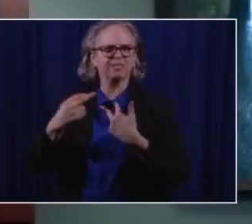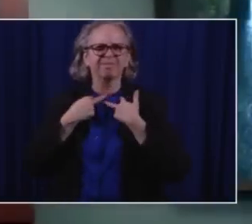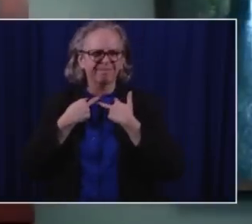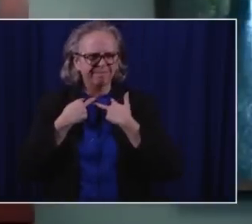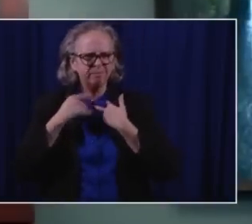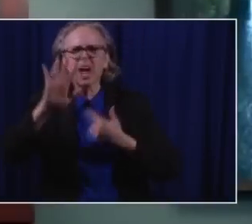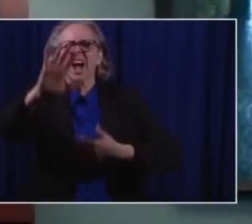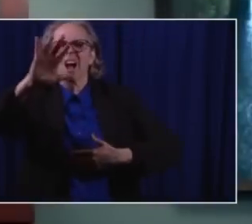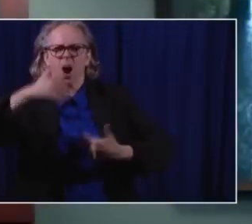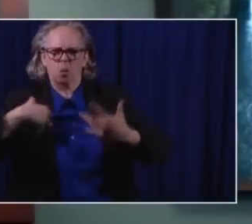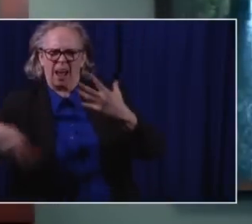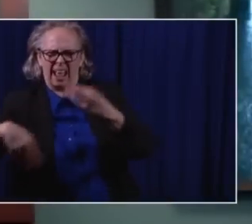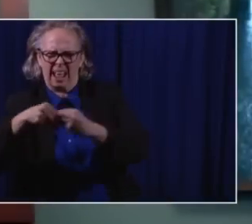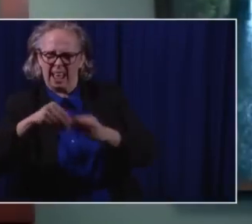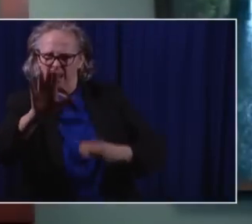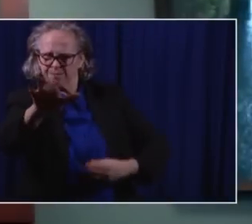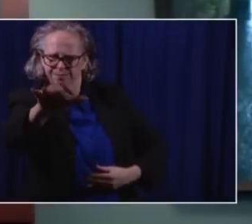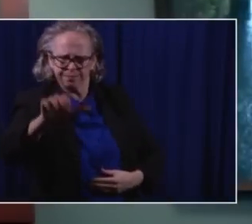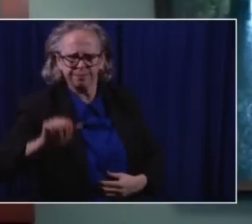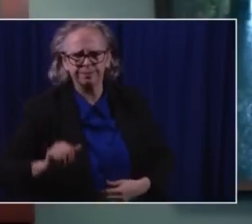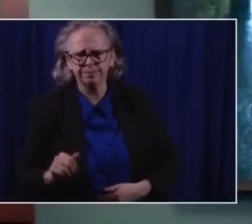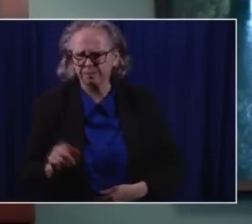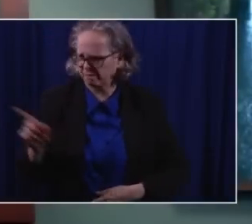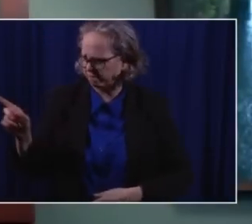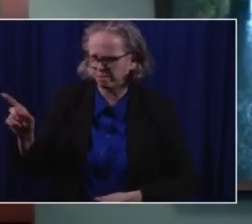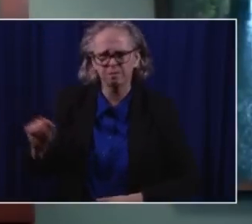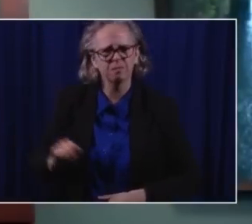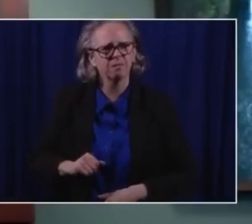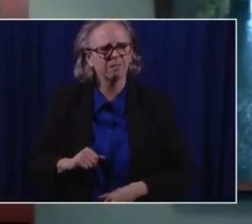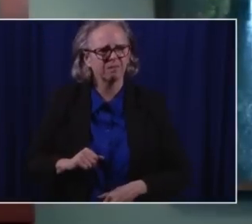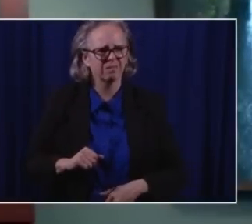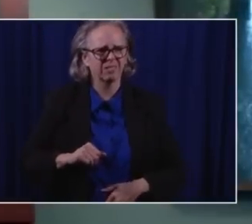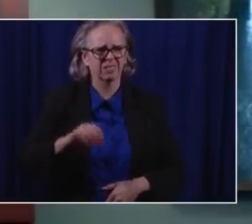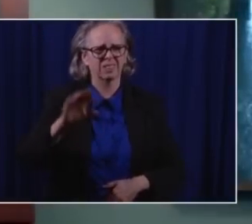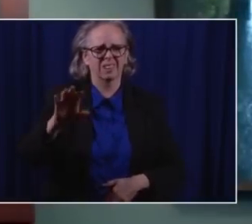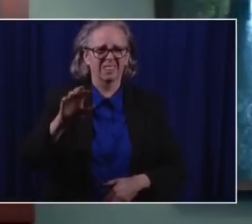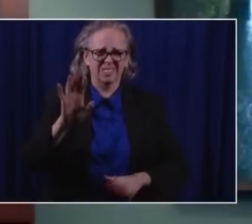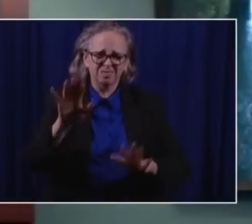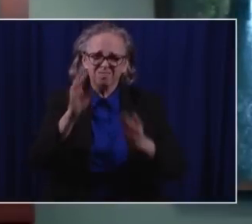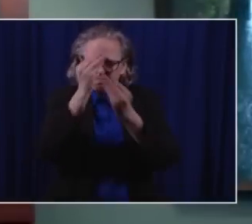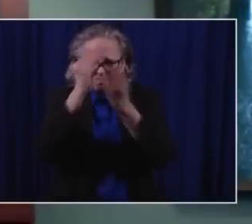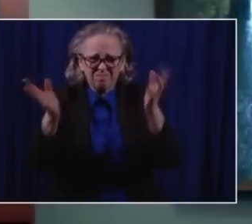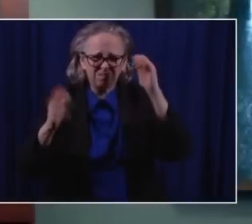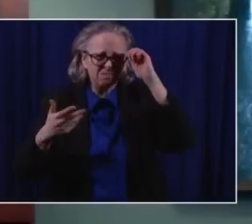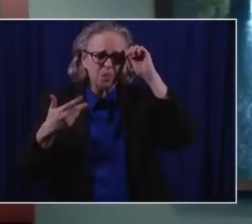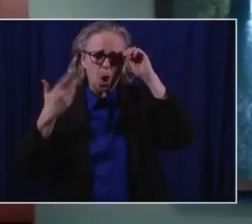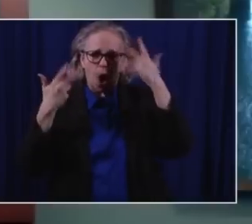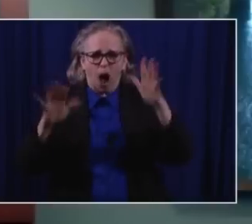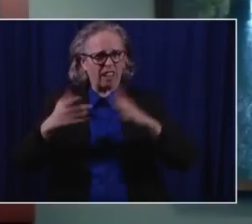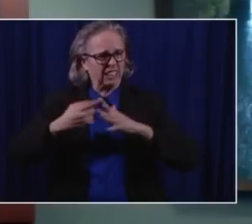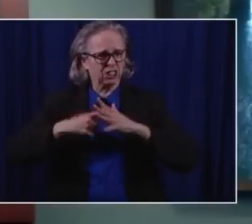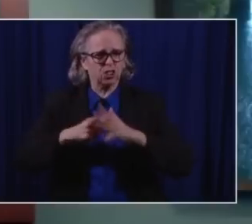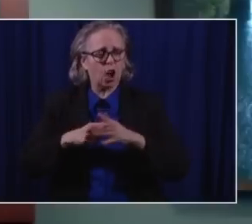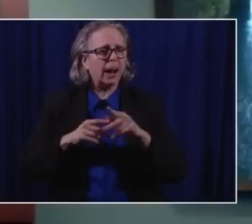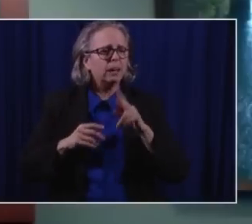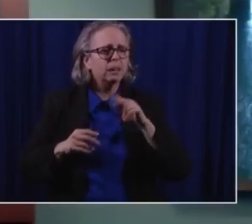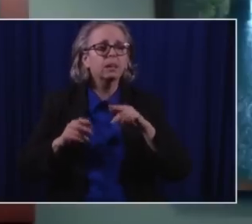hall to help their staffing needs if this continues to just go unabated over the next month.